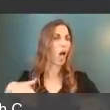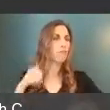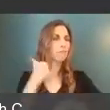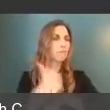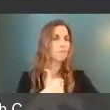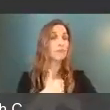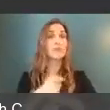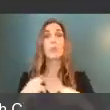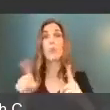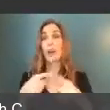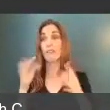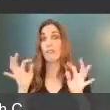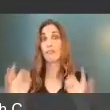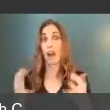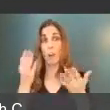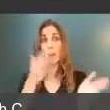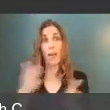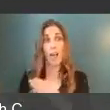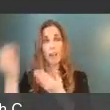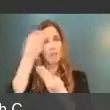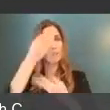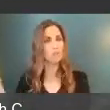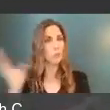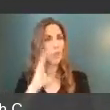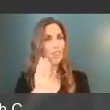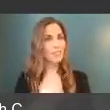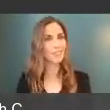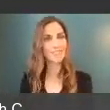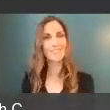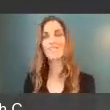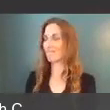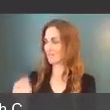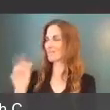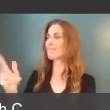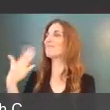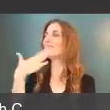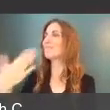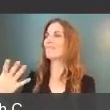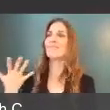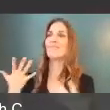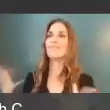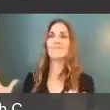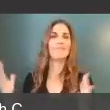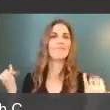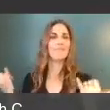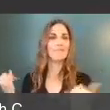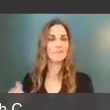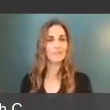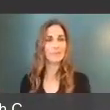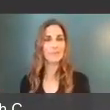finalized we'll be happy to share it. thanks carl [Reporter] Okay. Thank you very much. That's all I had today. [Commissioner Arkoosh] Thanks, Carl.